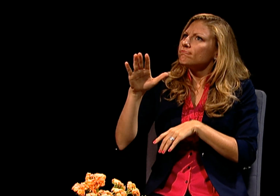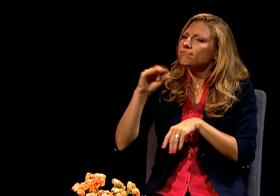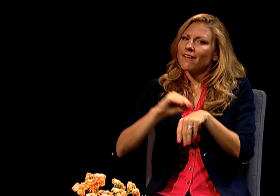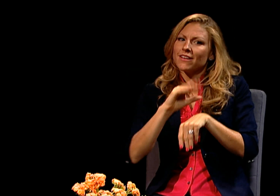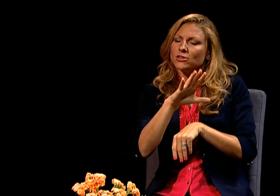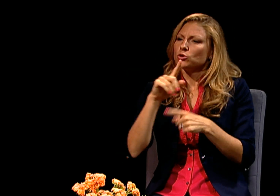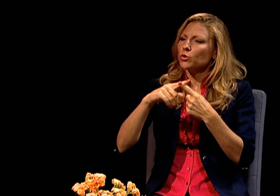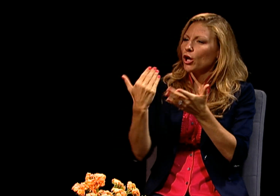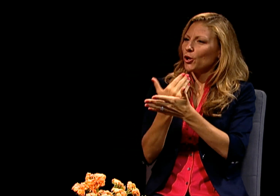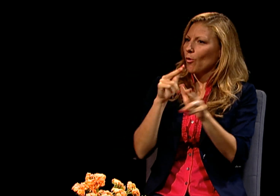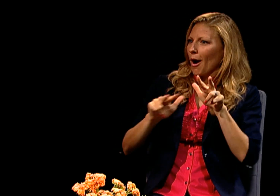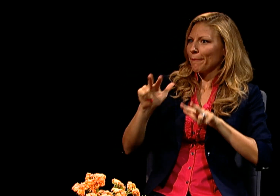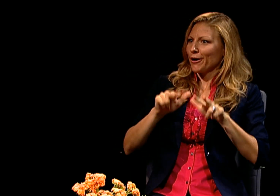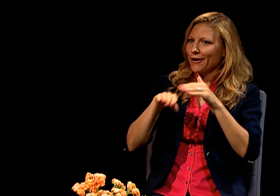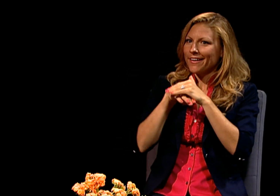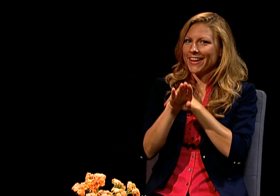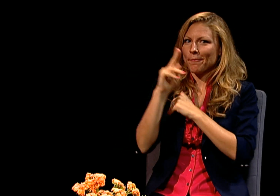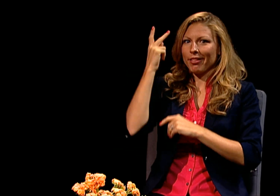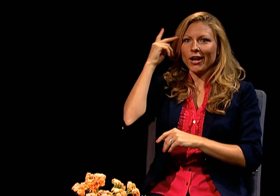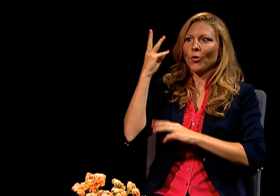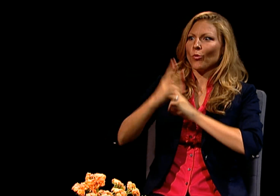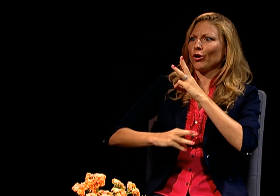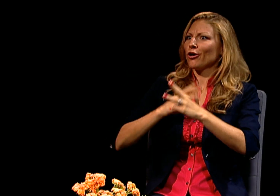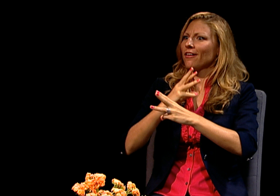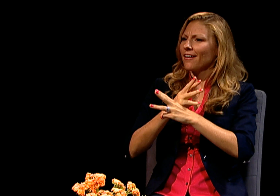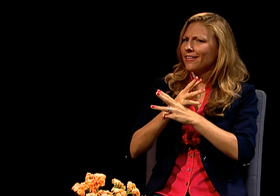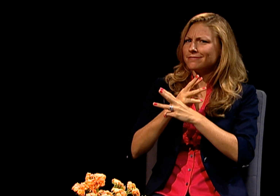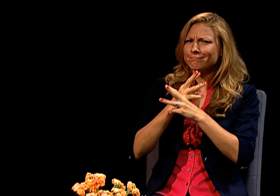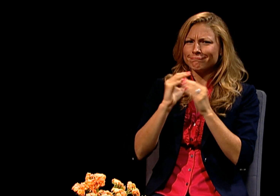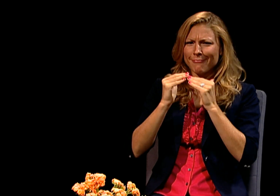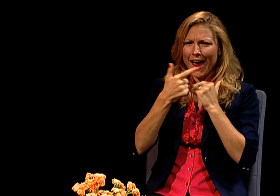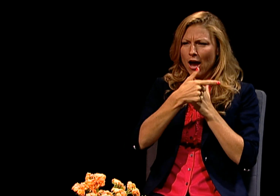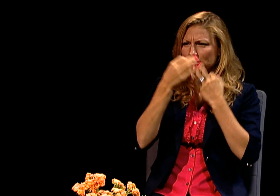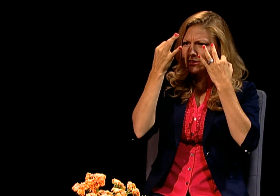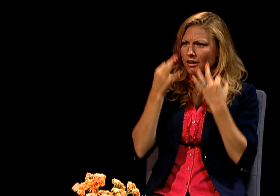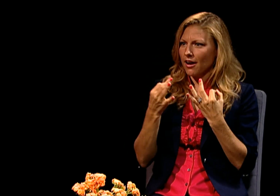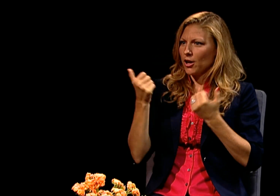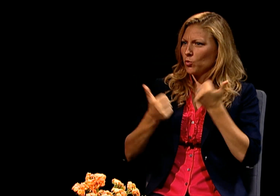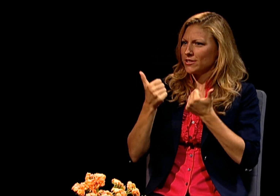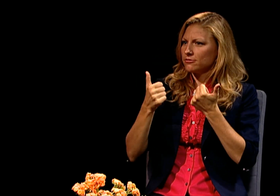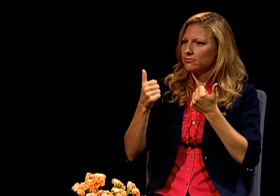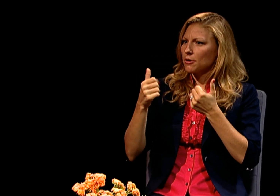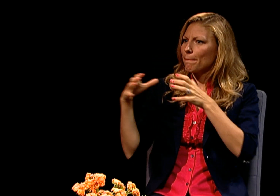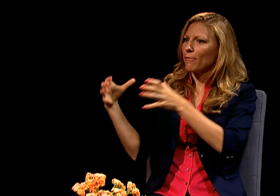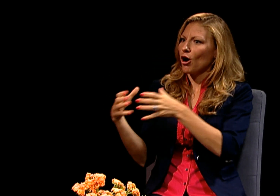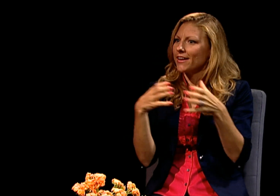WHAT'S YOUR ADVICE TO SOMEONE WHO'S A NEWCOMER TO THE POLITICAL WORLD, ABOUT HOW THEY MAKE